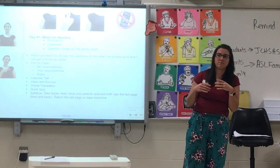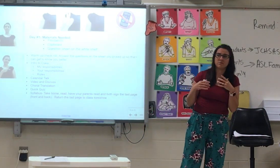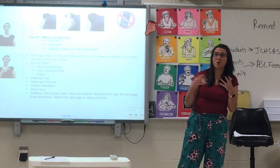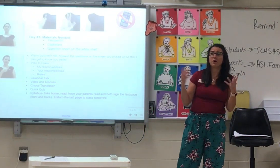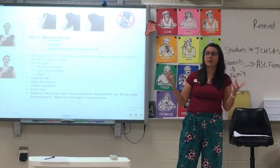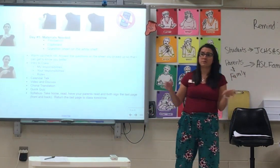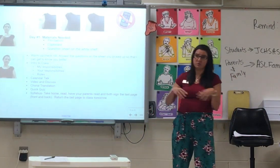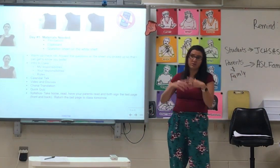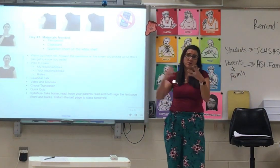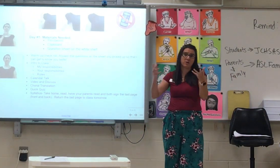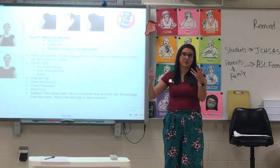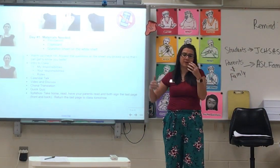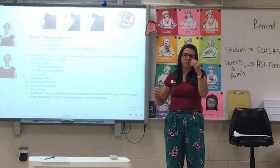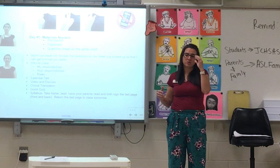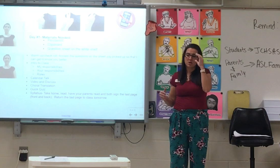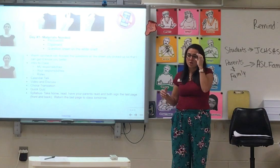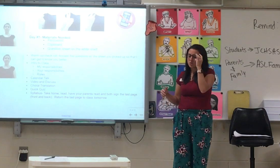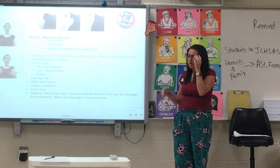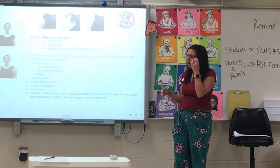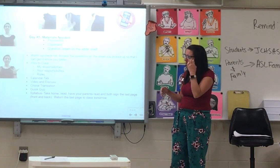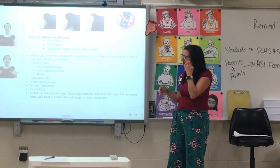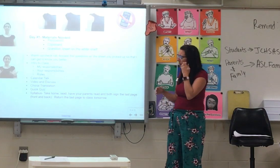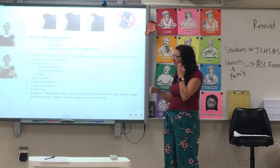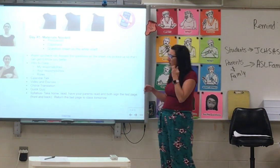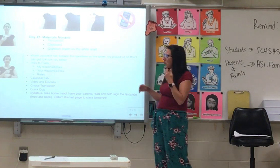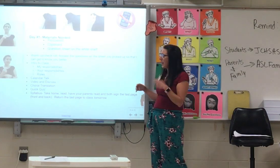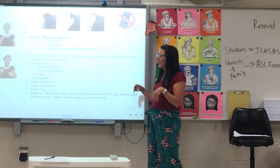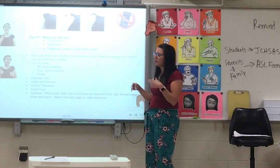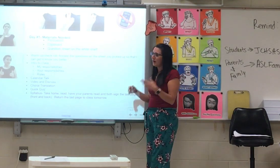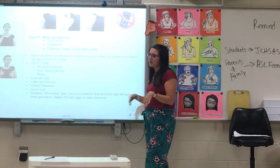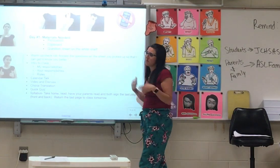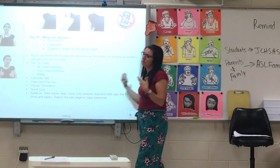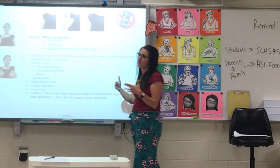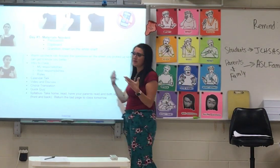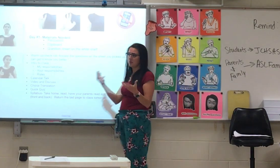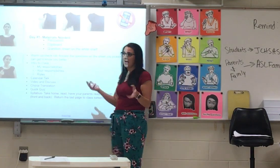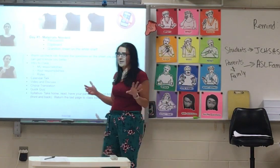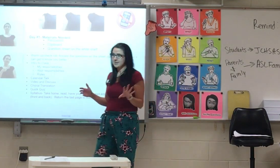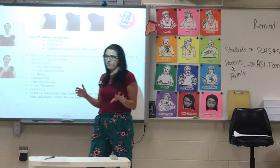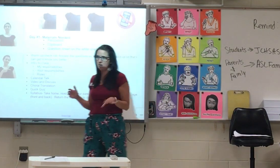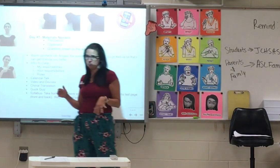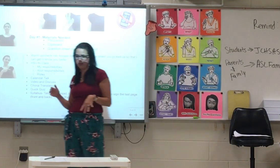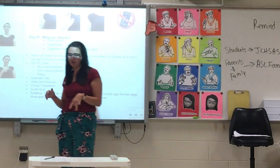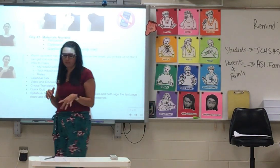target to the target language so when I'm here ready to move into ASL only or